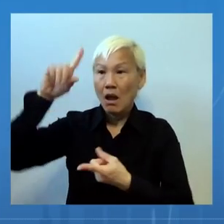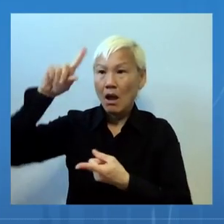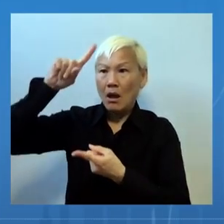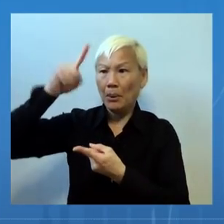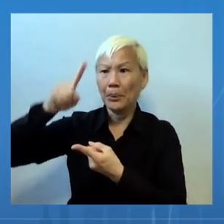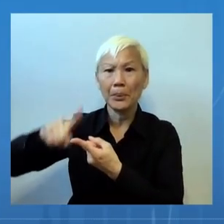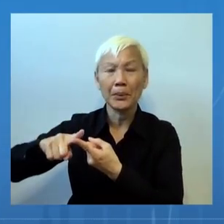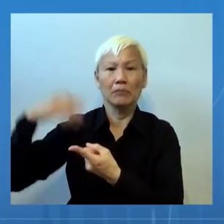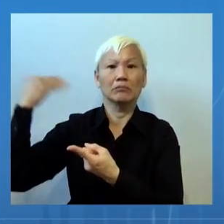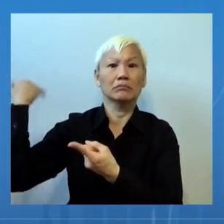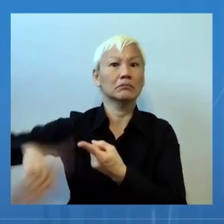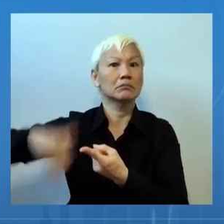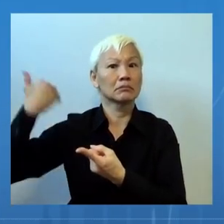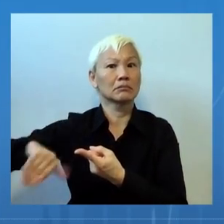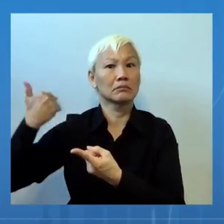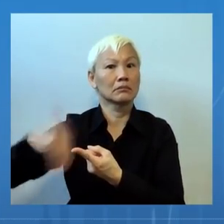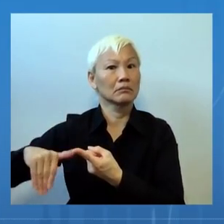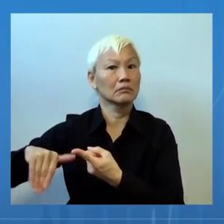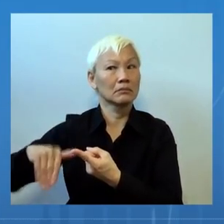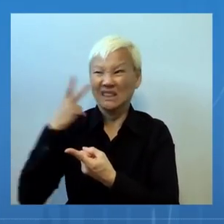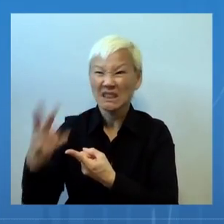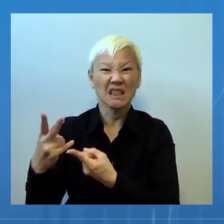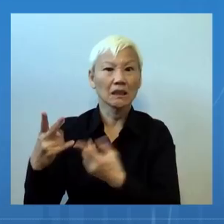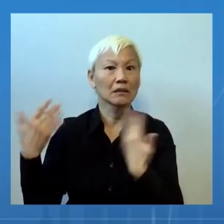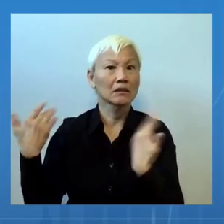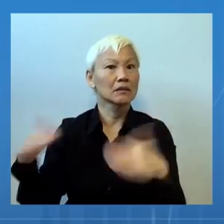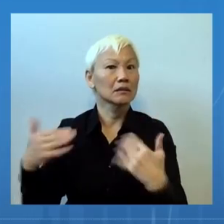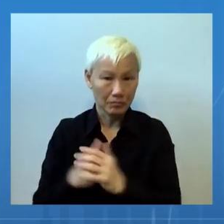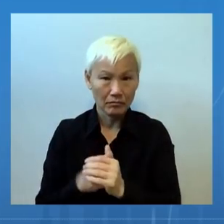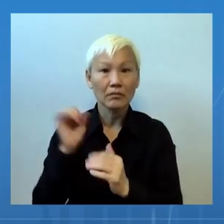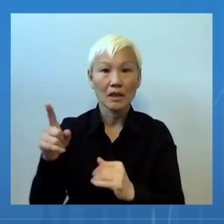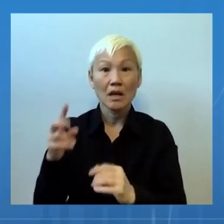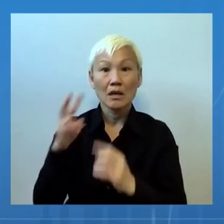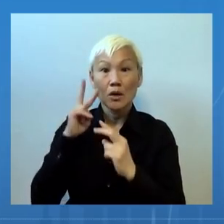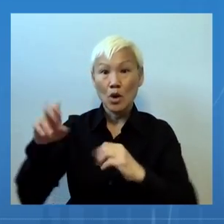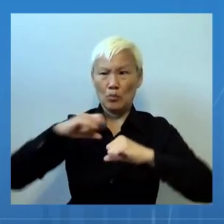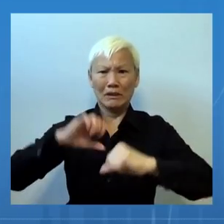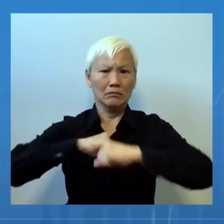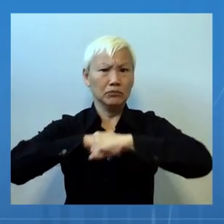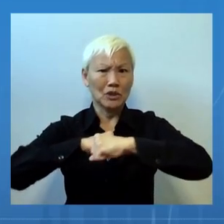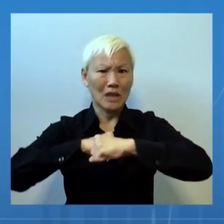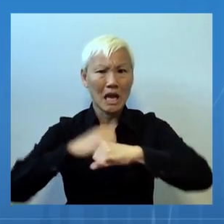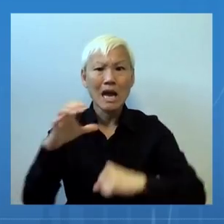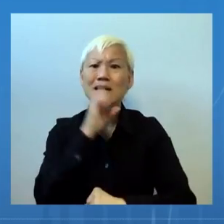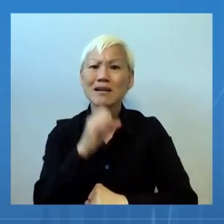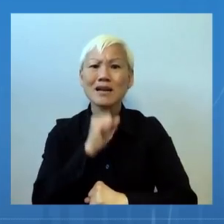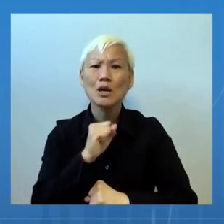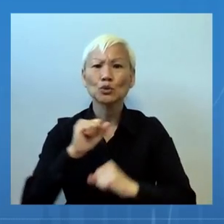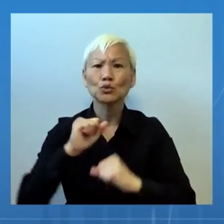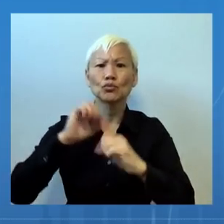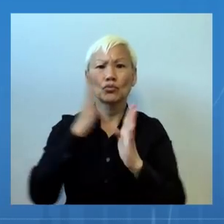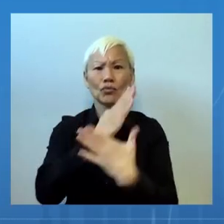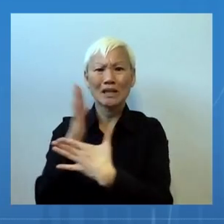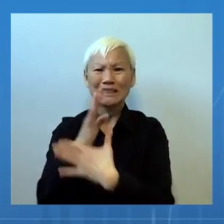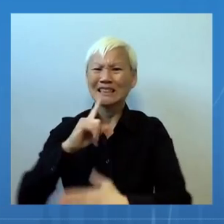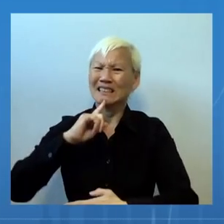If you now look at protection across age groups of severe disease in a cohort of over four